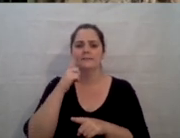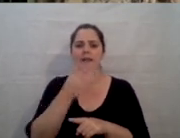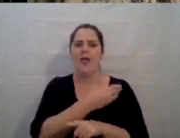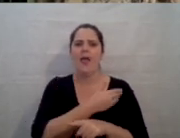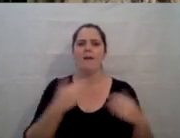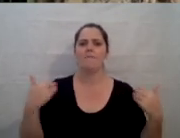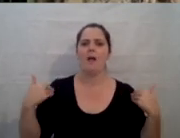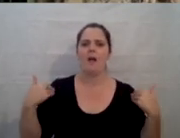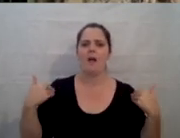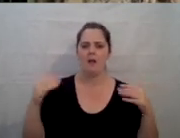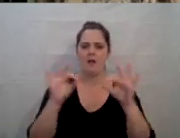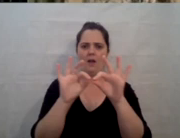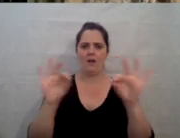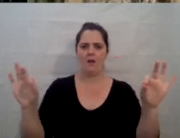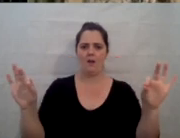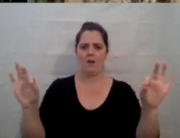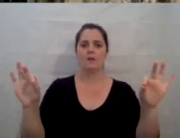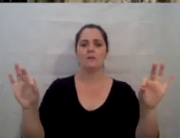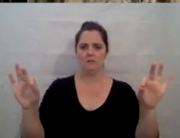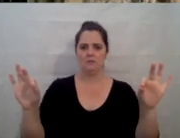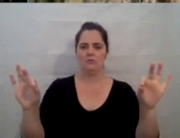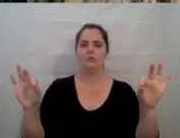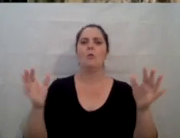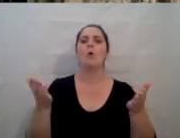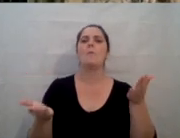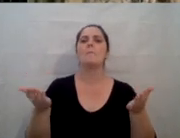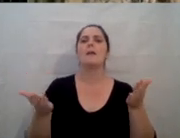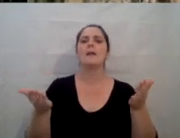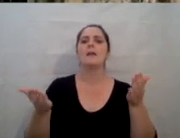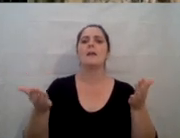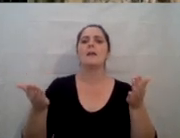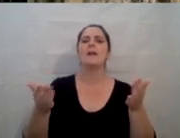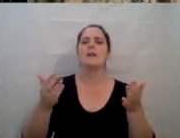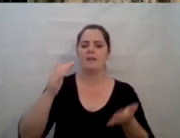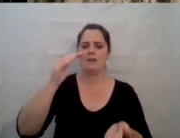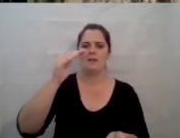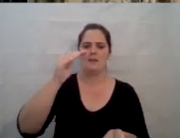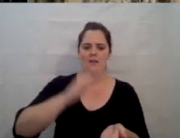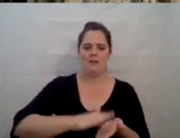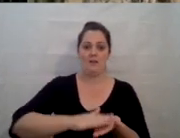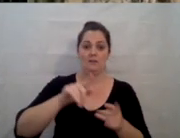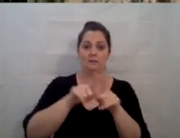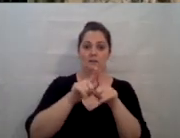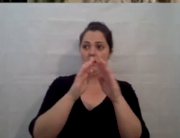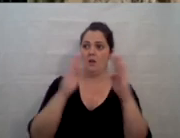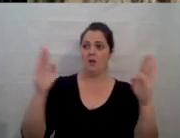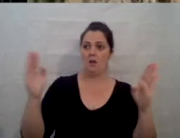of his shoulders across and compare that to the length of his thigh’ and see that they're going to be identical, right?